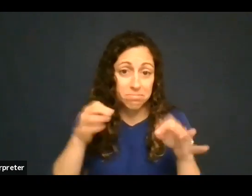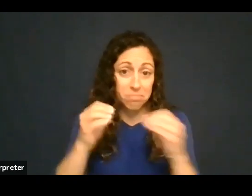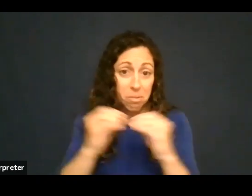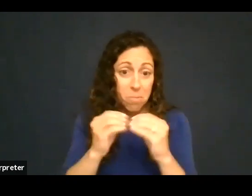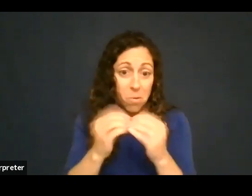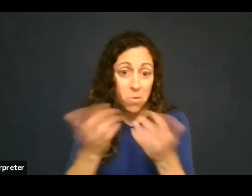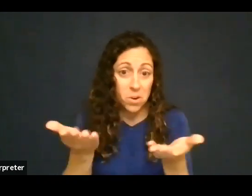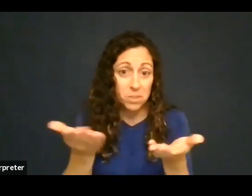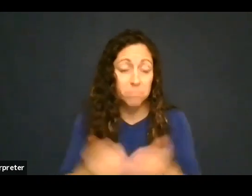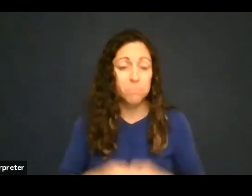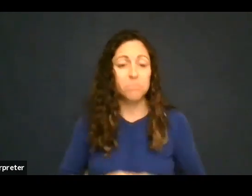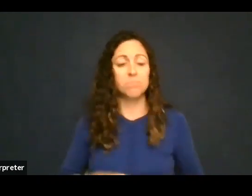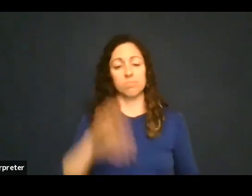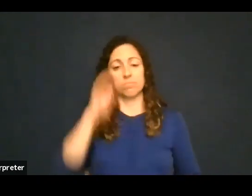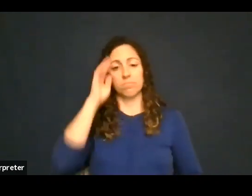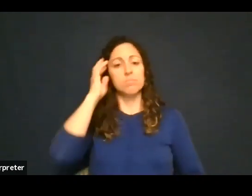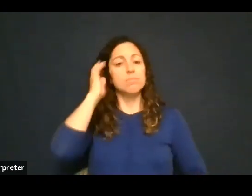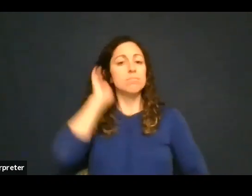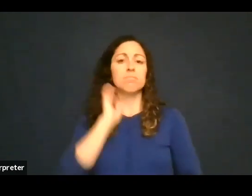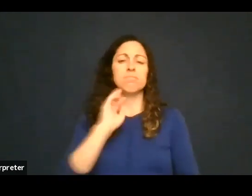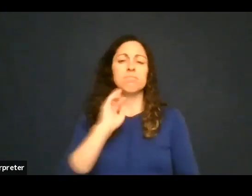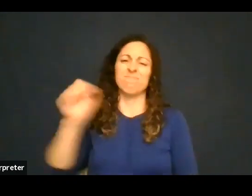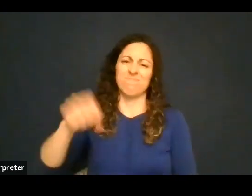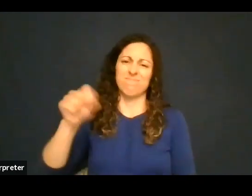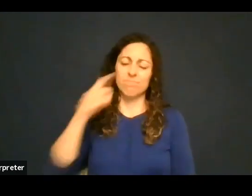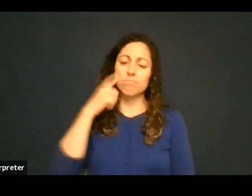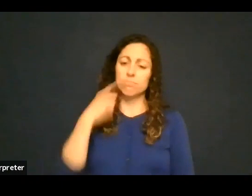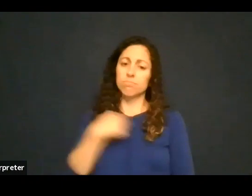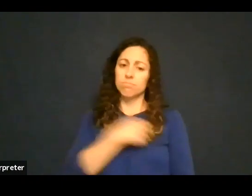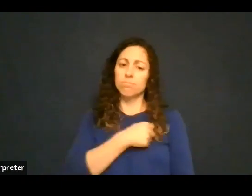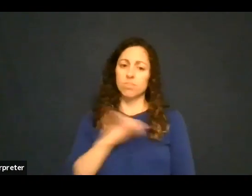Marly, as you know we've also worked on USH3A and few years